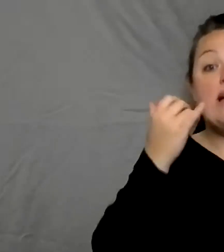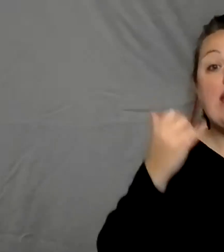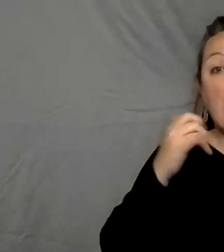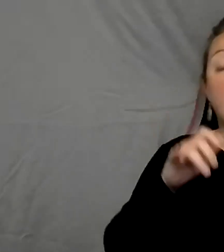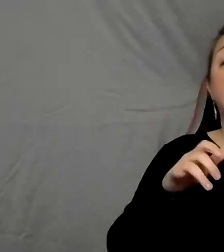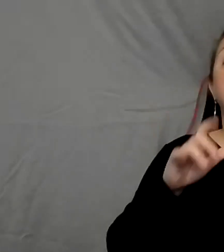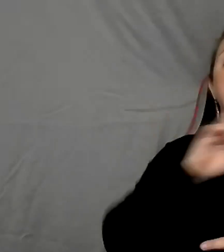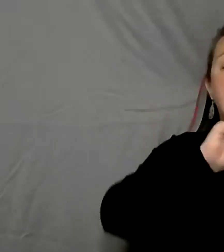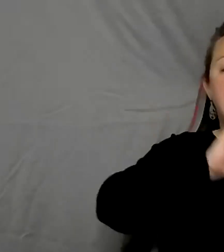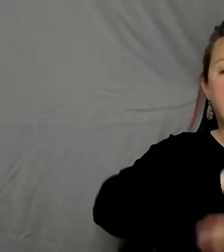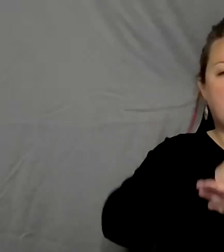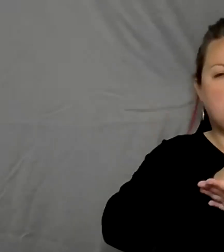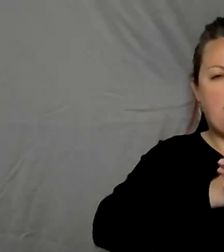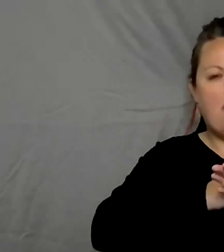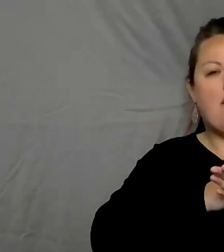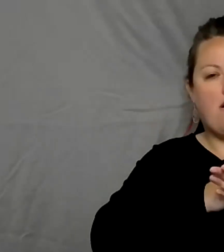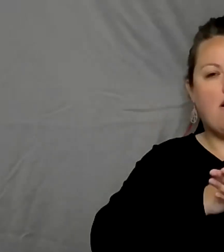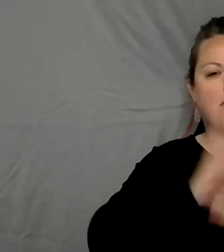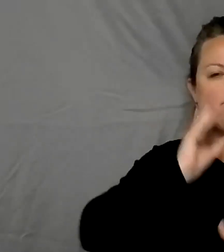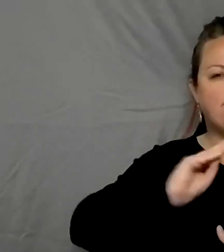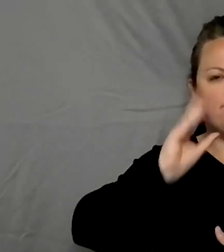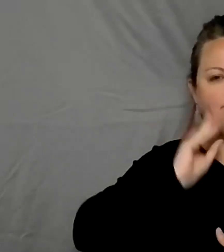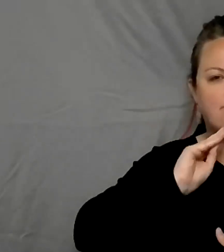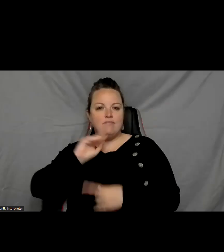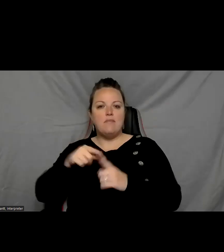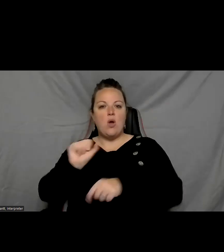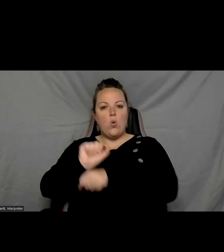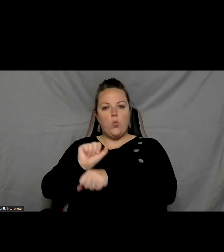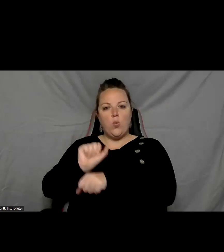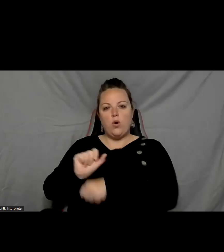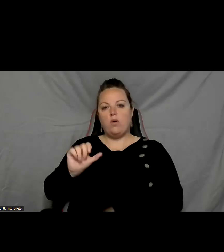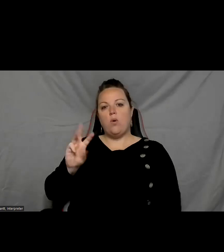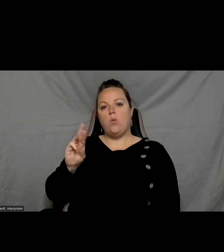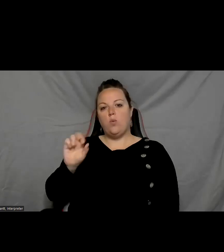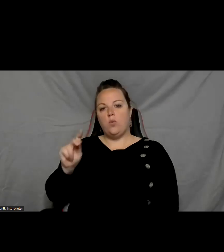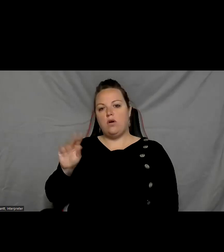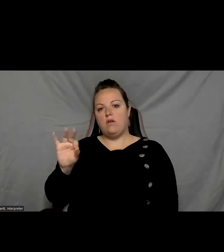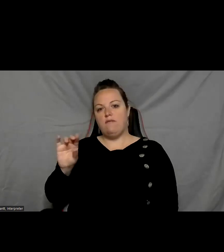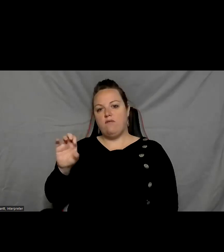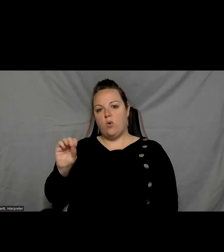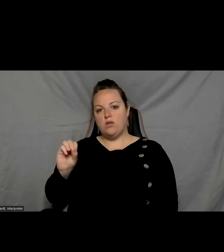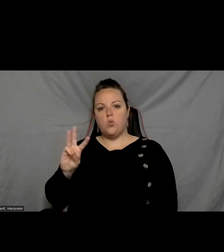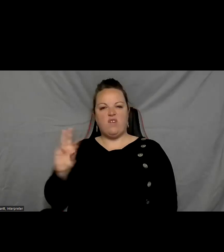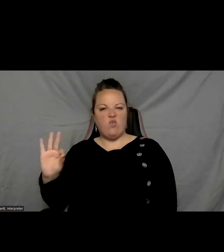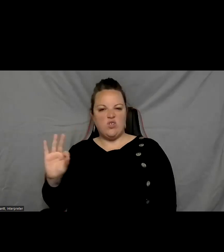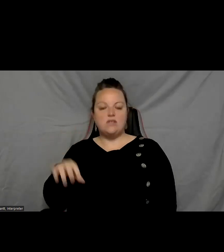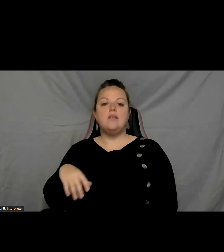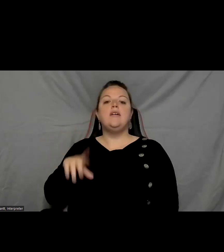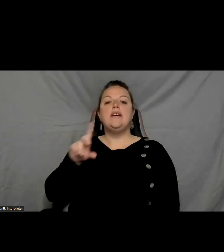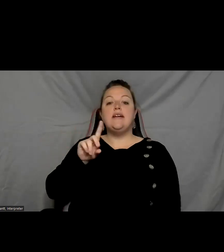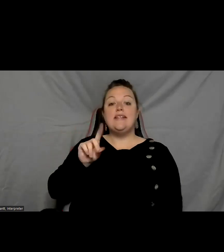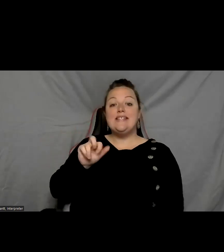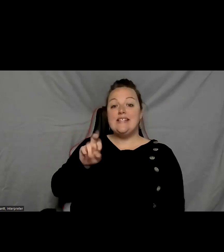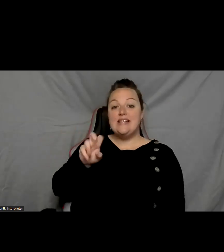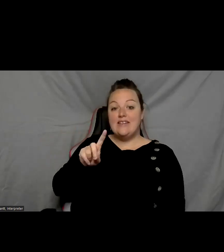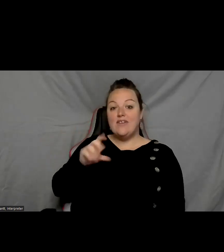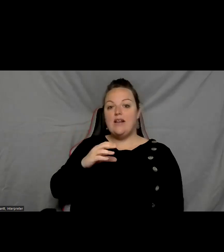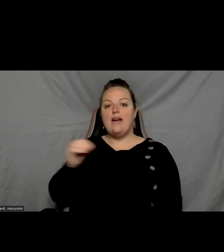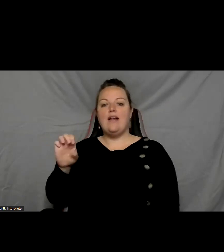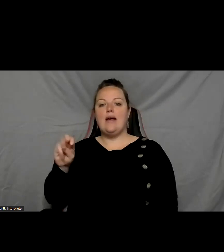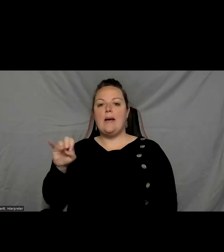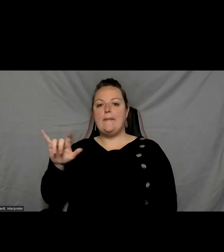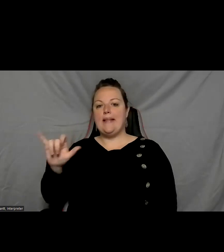the personal side of workforce and housing from David and Emily may join him.